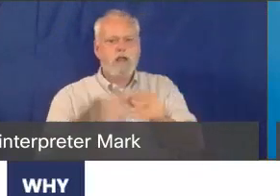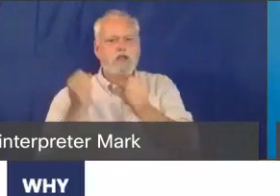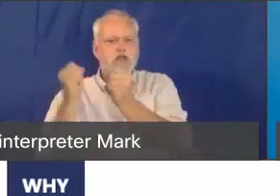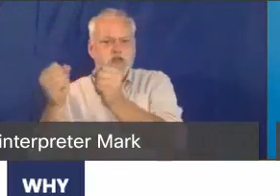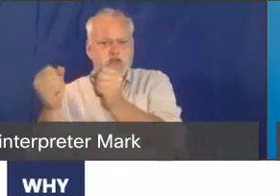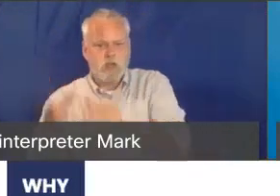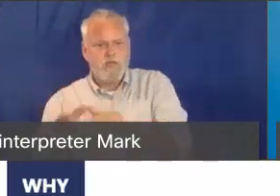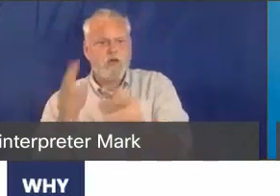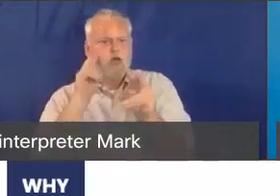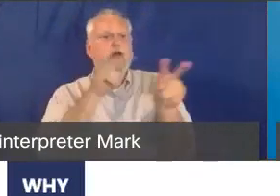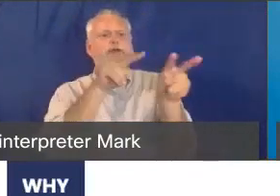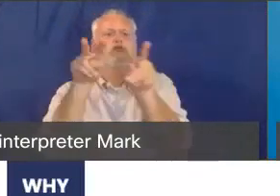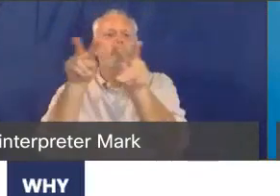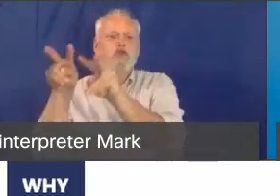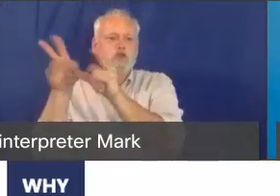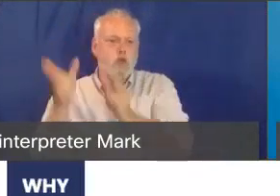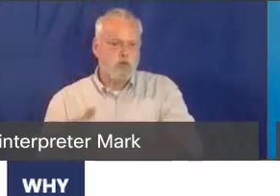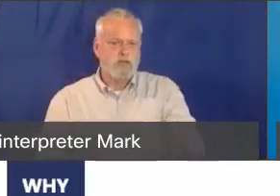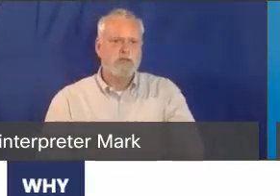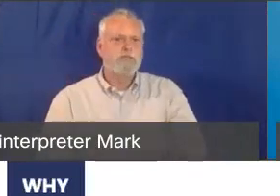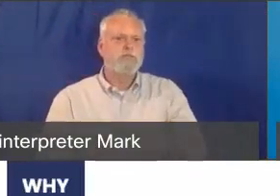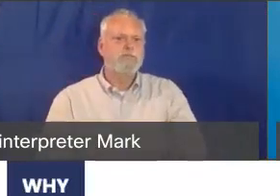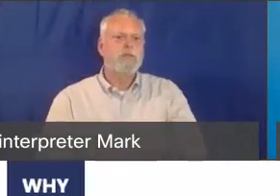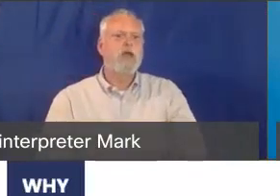um. In terms of, and also what the benefits are for them.